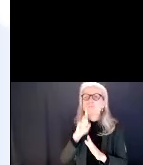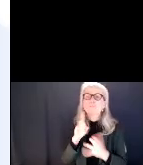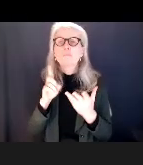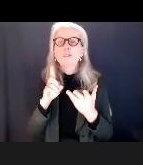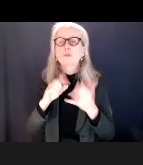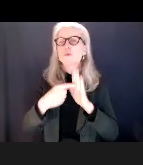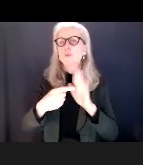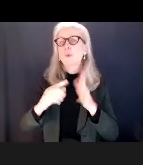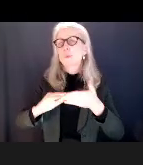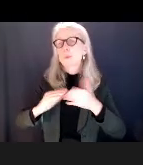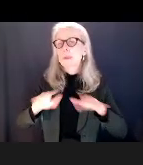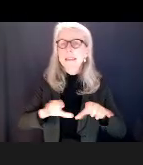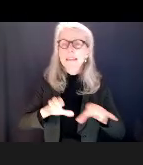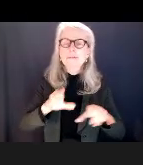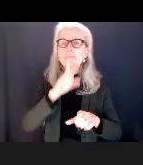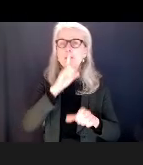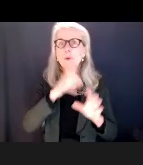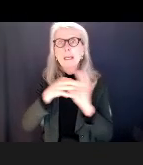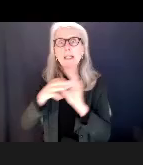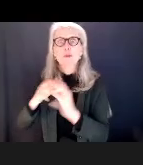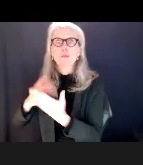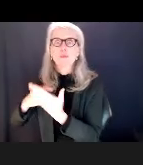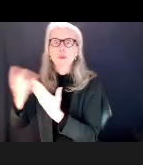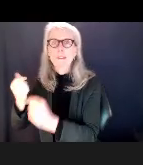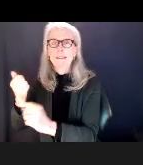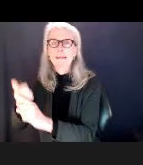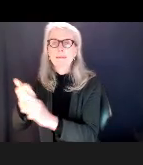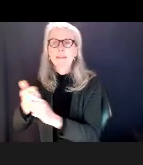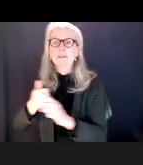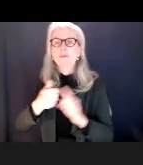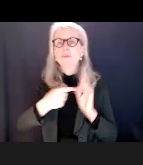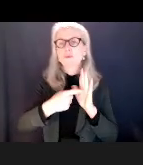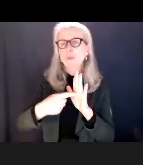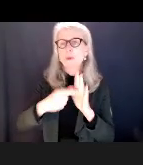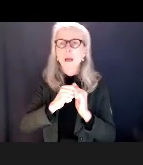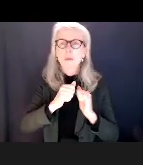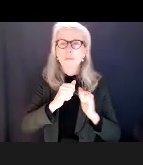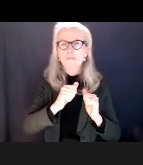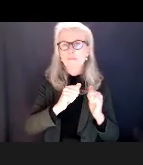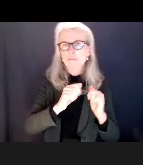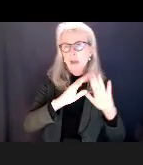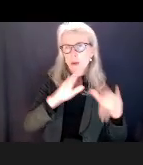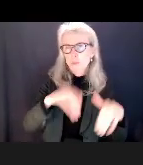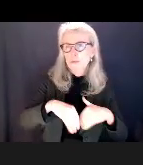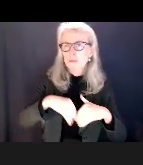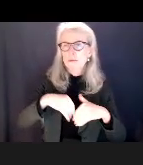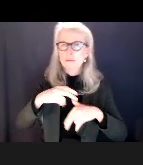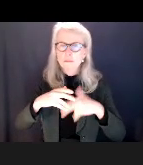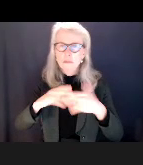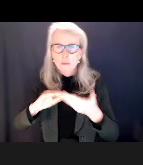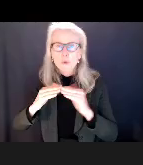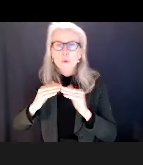activities or building and repairing homes. I'm an Associate Professor in Legal Studies at Ontario